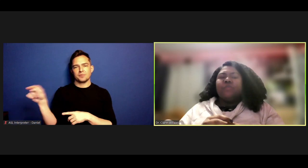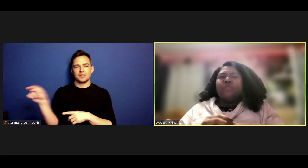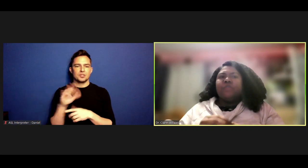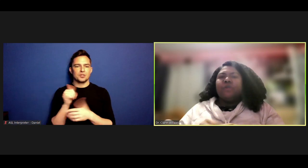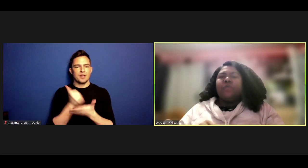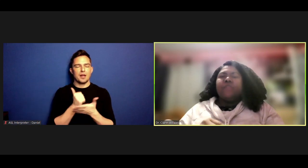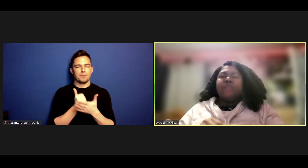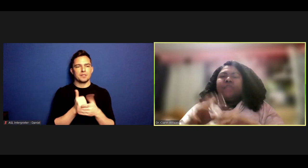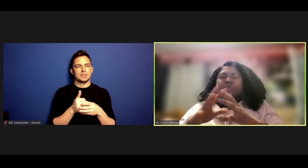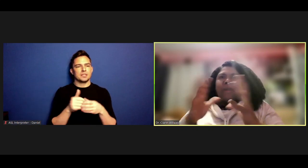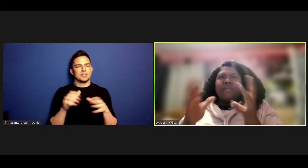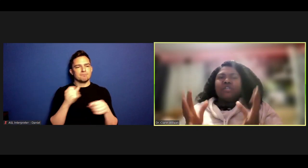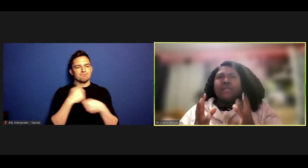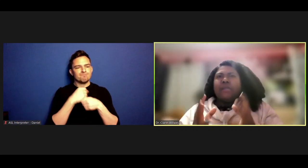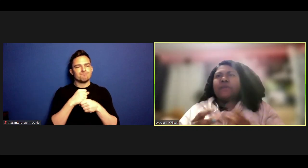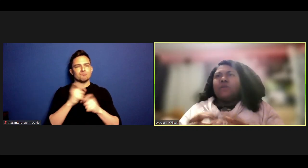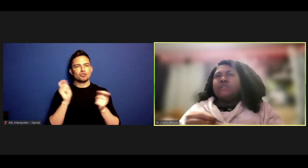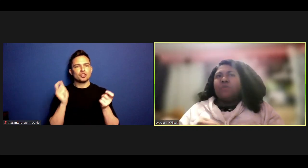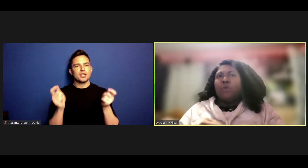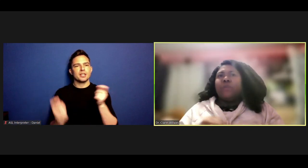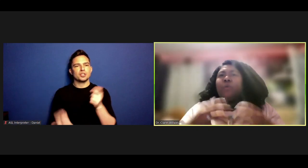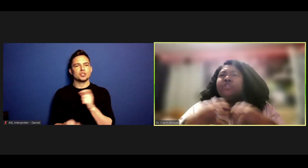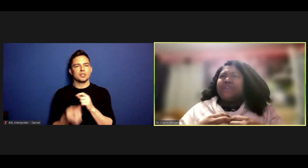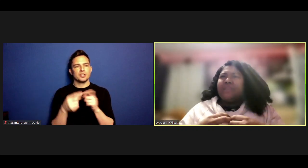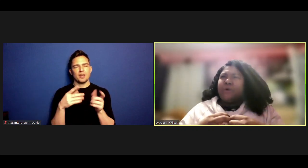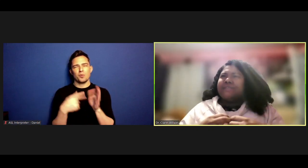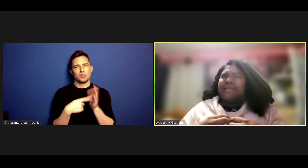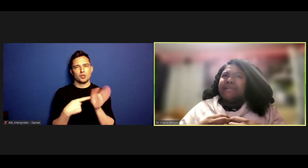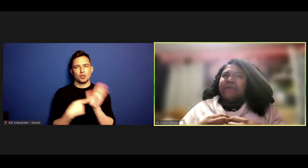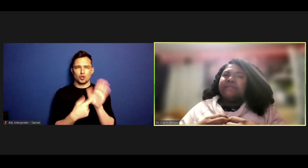And so wanting to shed light on some of the work that we're doing in the post-secondary